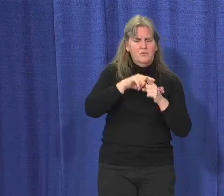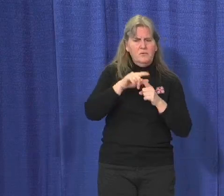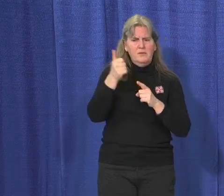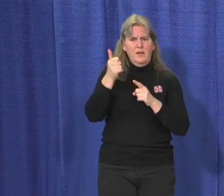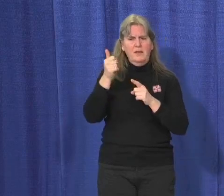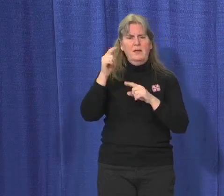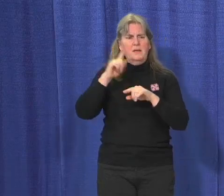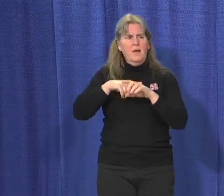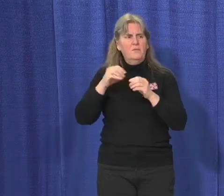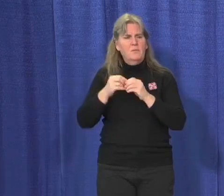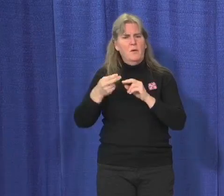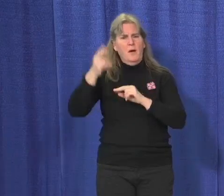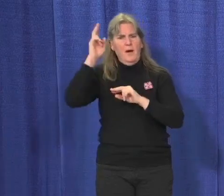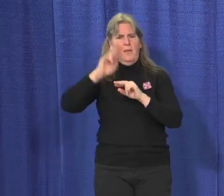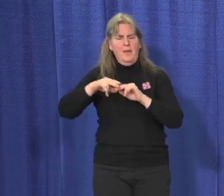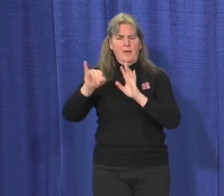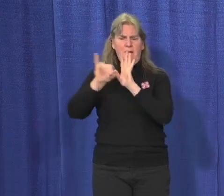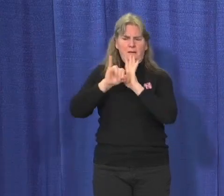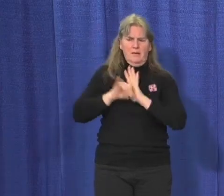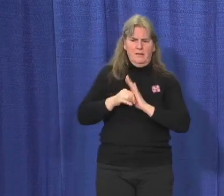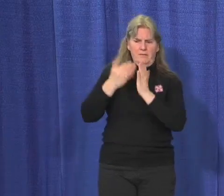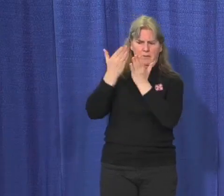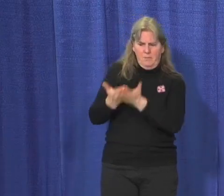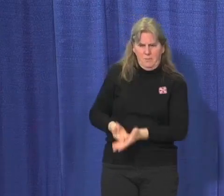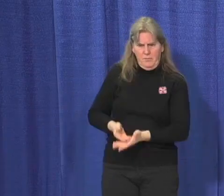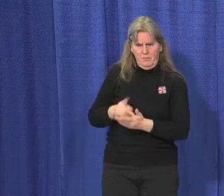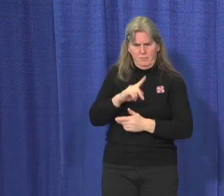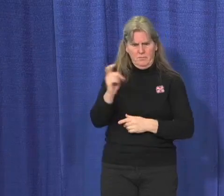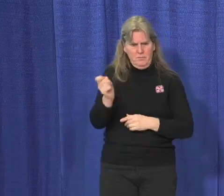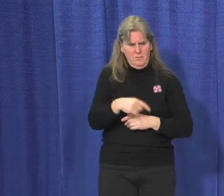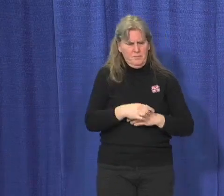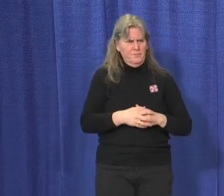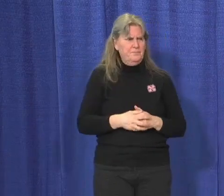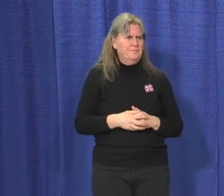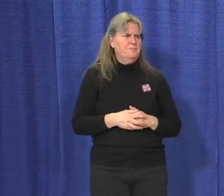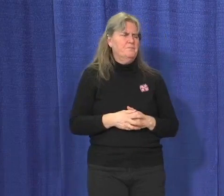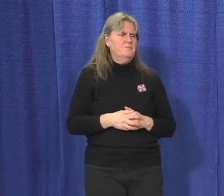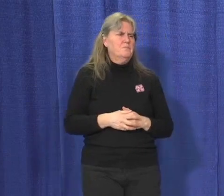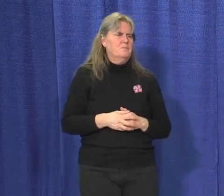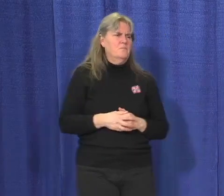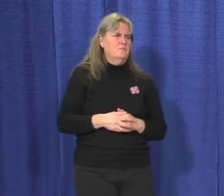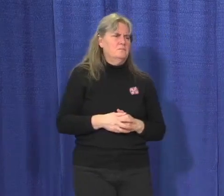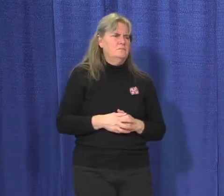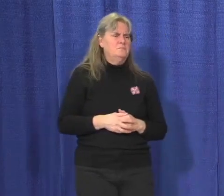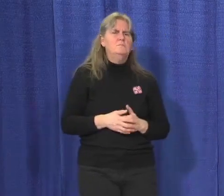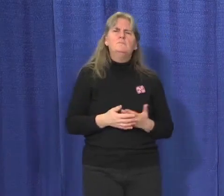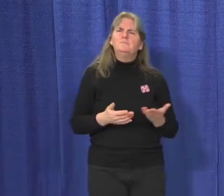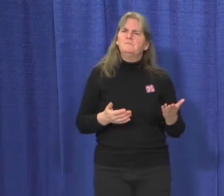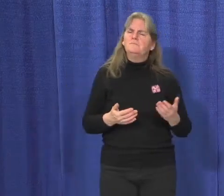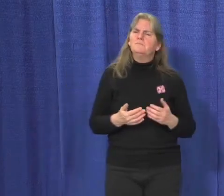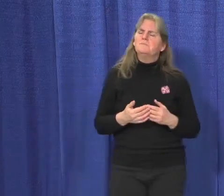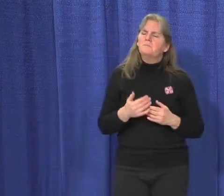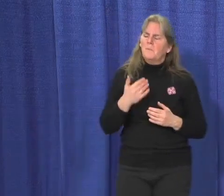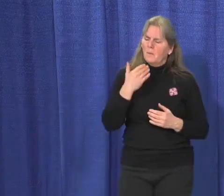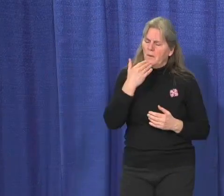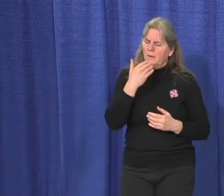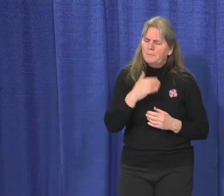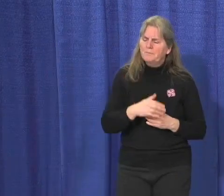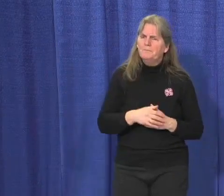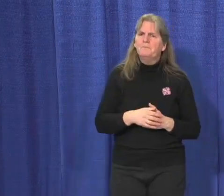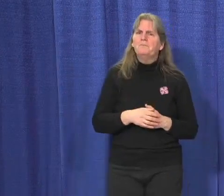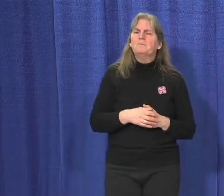from for to ten times higher.